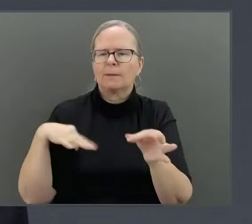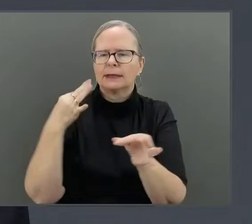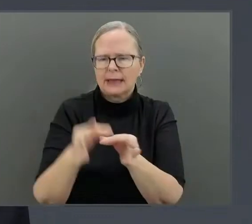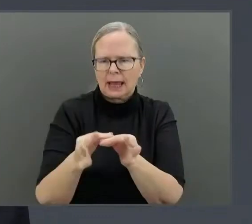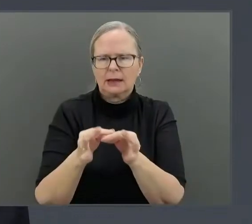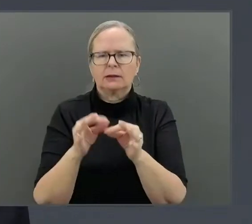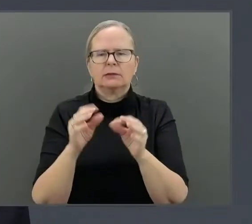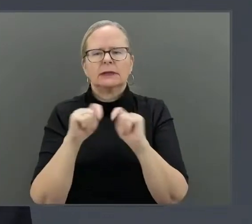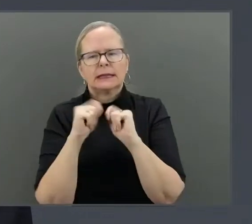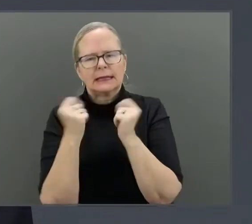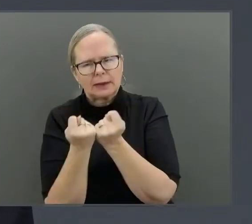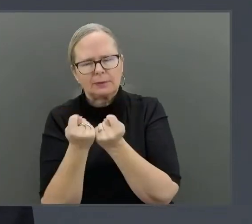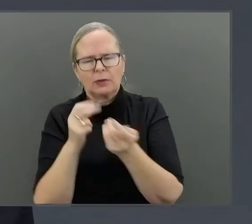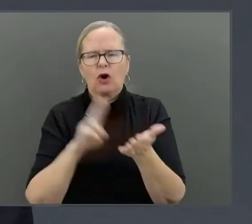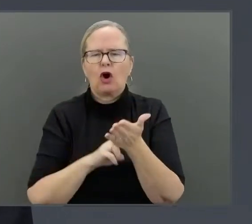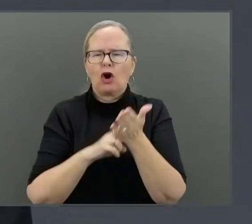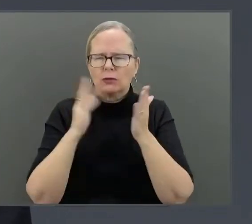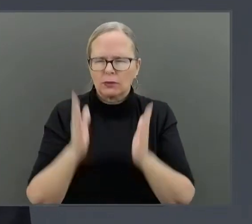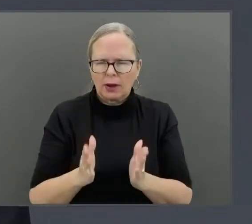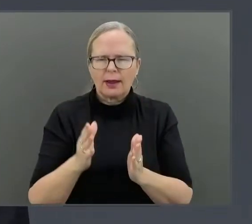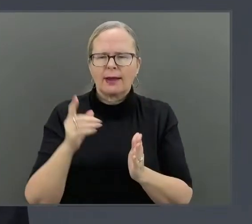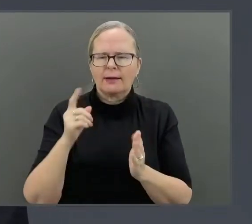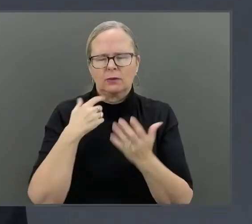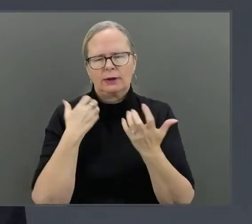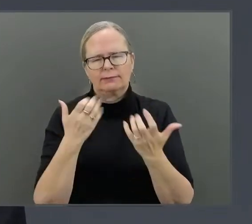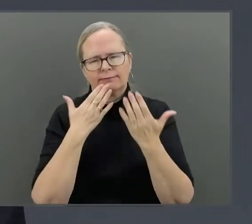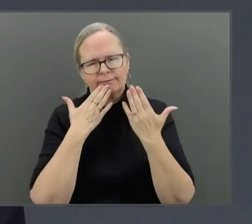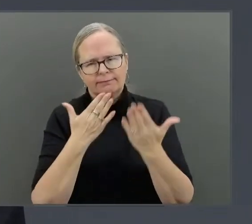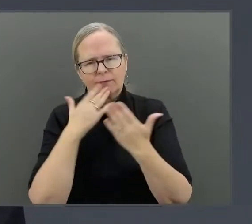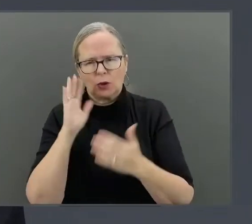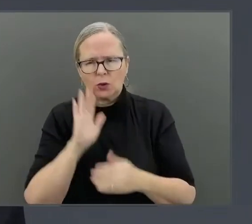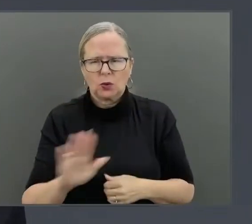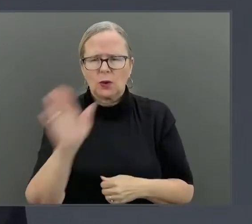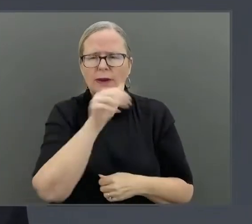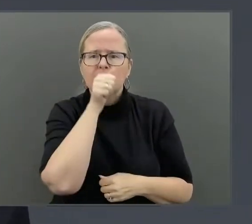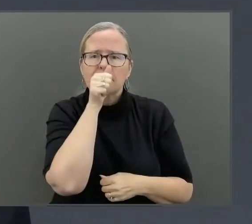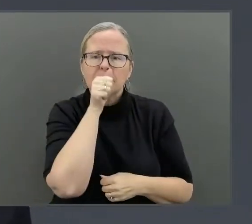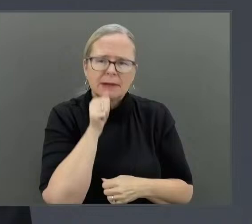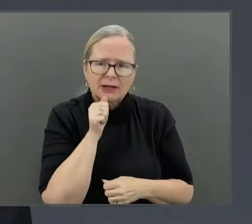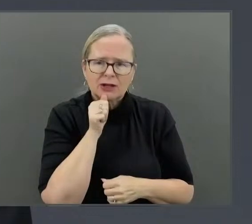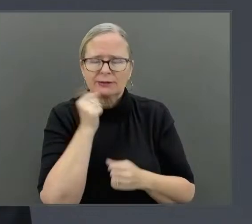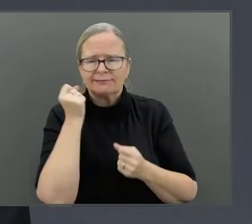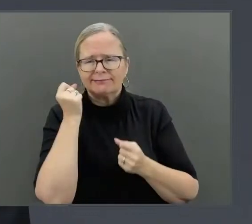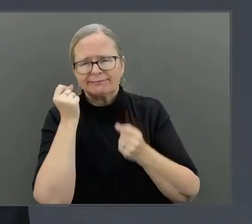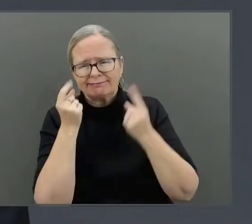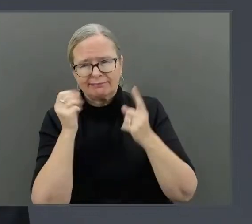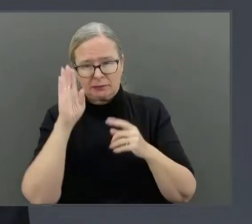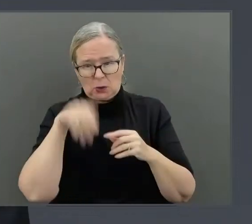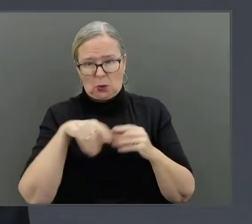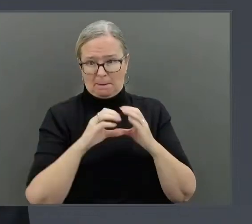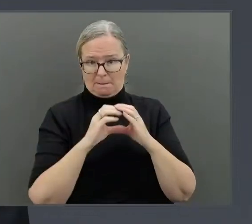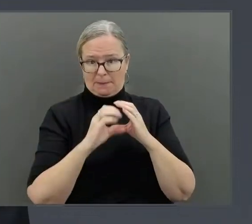and understanding as we continue to execute these repairs as as quickly and safely as possible